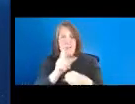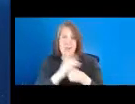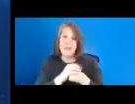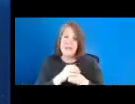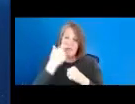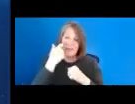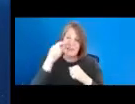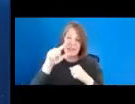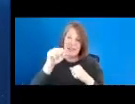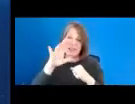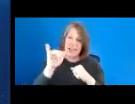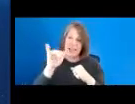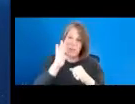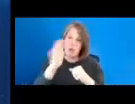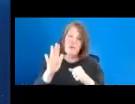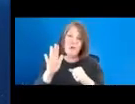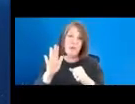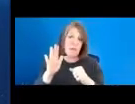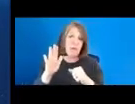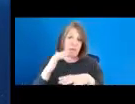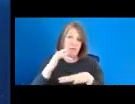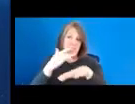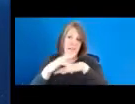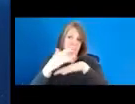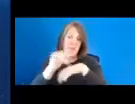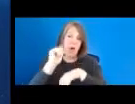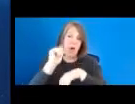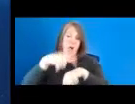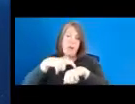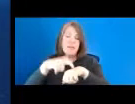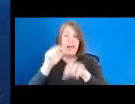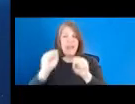will be available all of the time, they can send you a message.